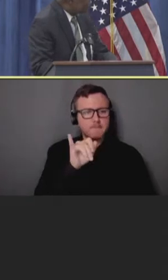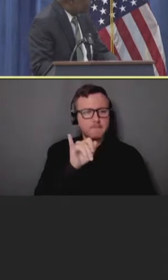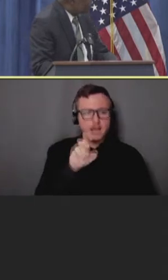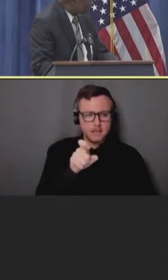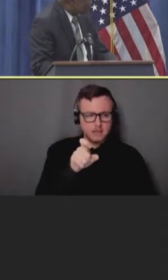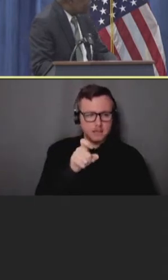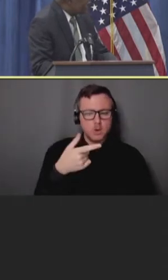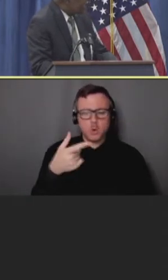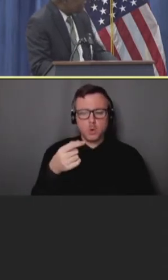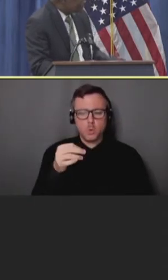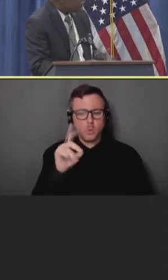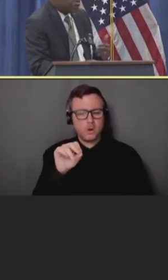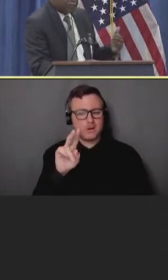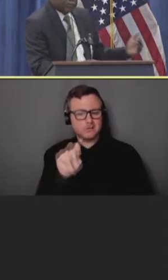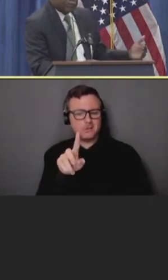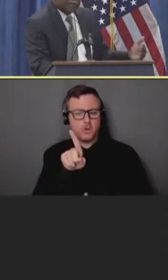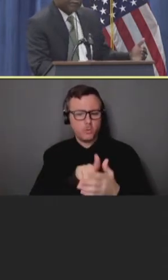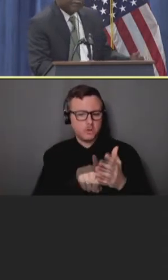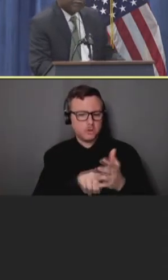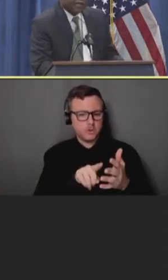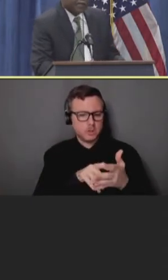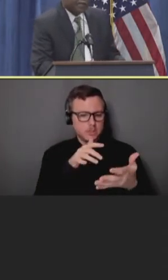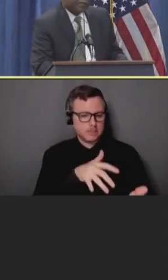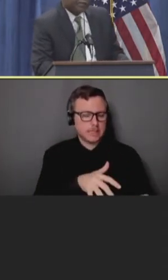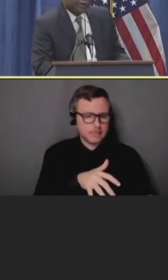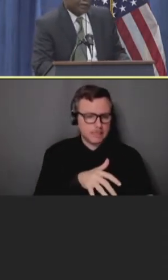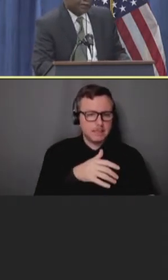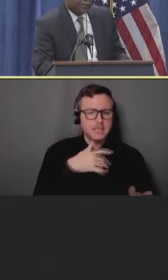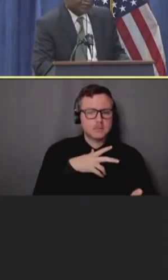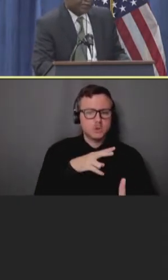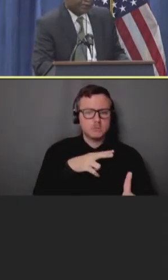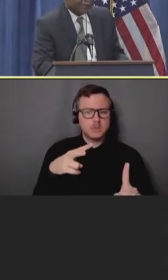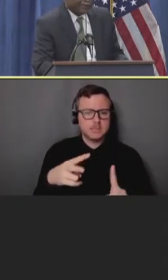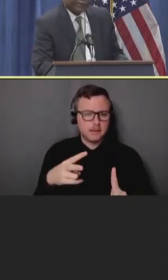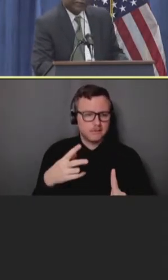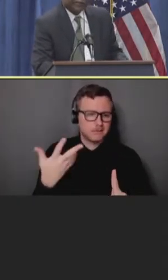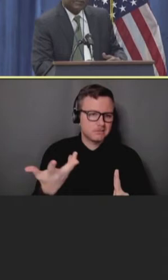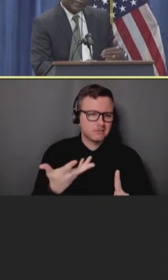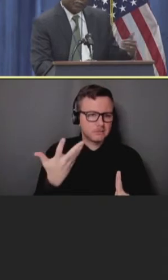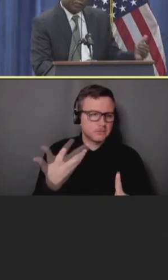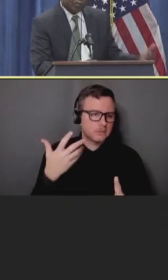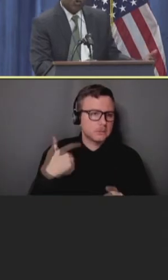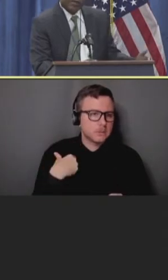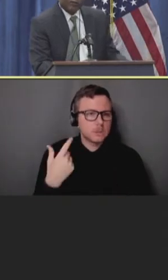Gordon, and this is a prospective study, basically, that they looked at deploying